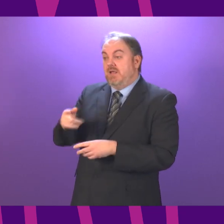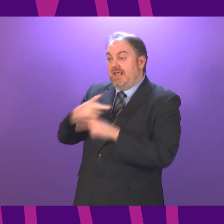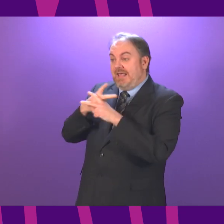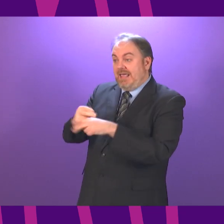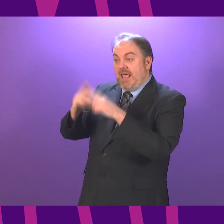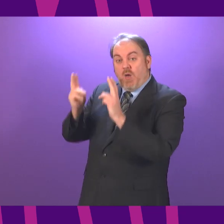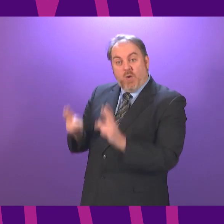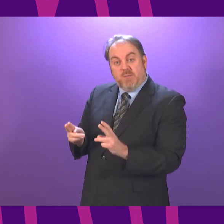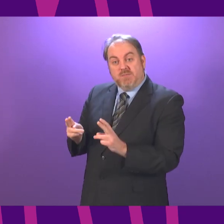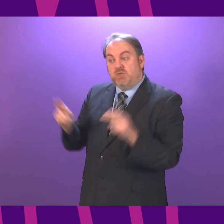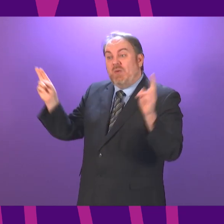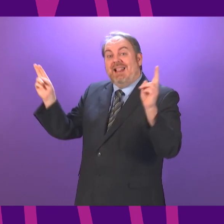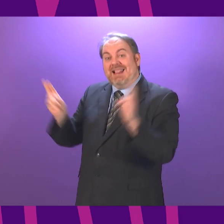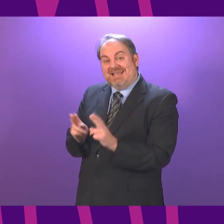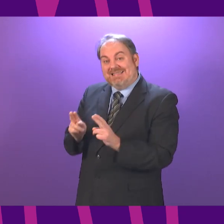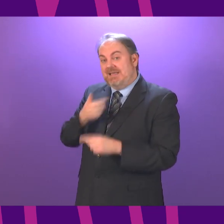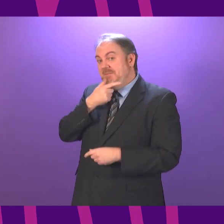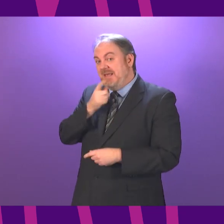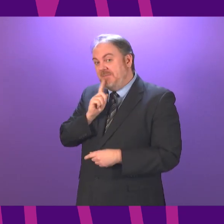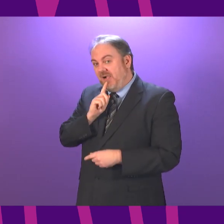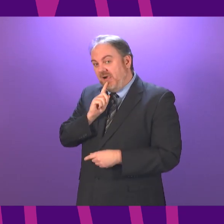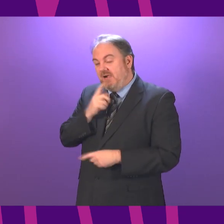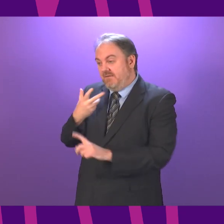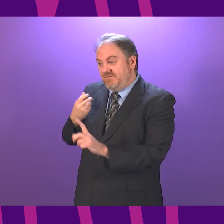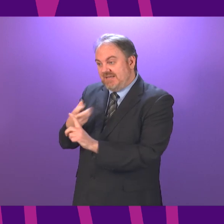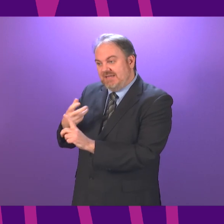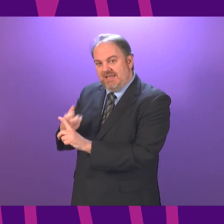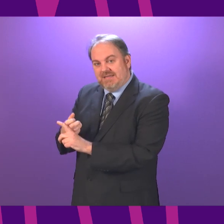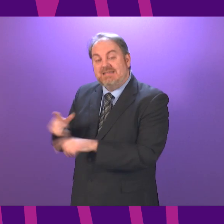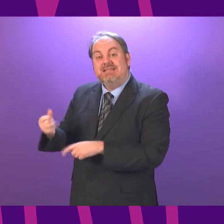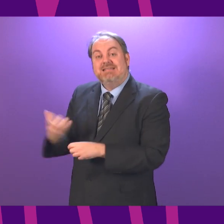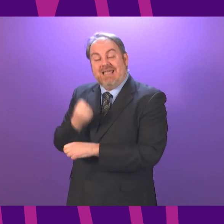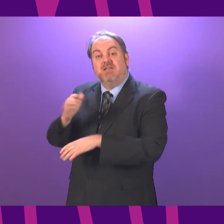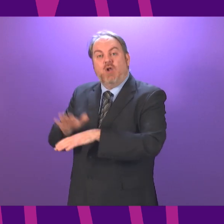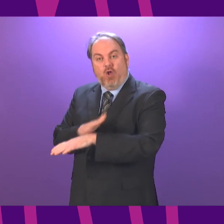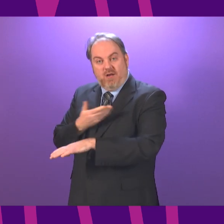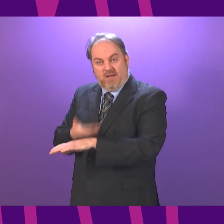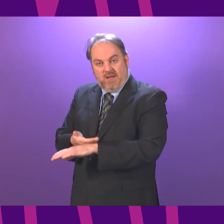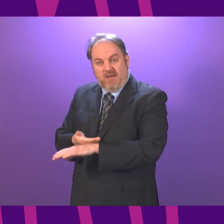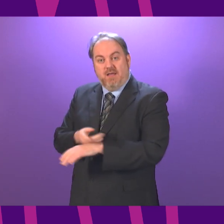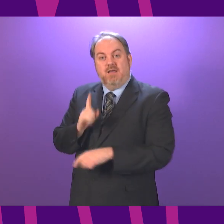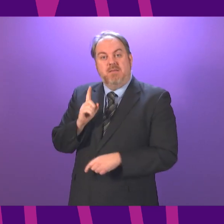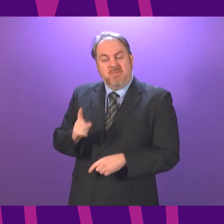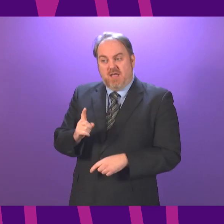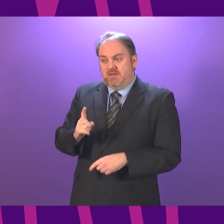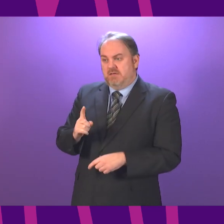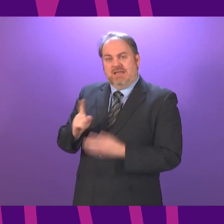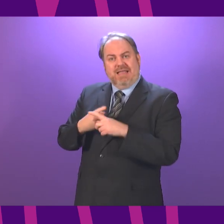takes longer. Unlike the UK Government figure—I do not know what that is now, but at the start of the week I think that only 50 per cent of care home residents had been vaccinated—we are